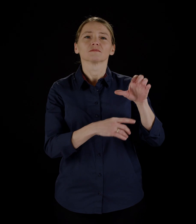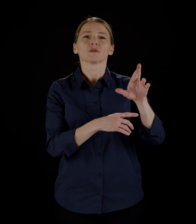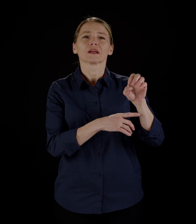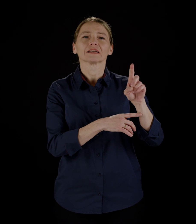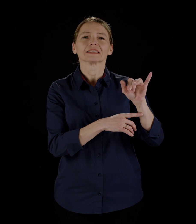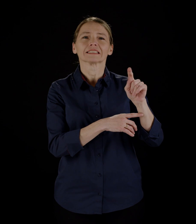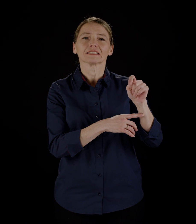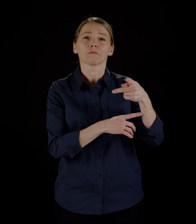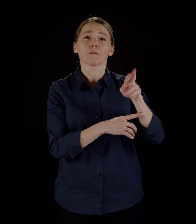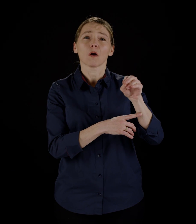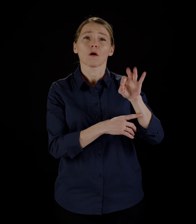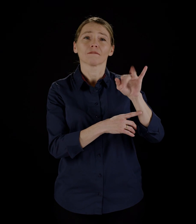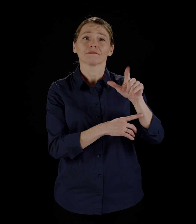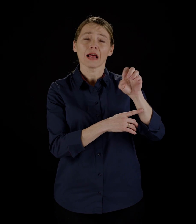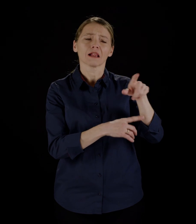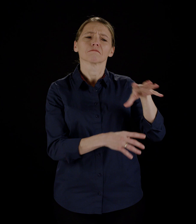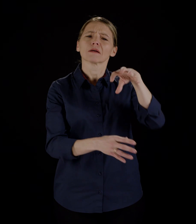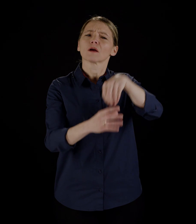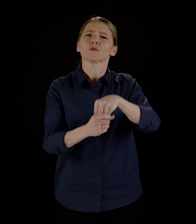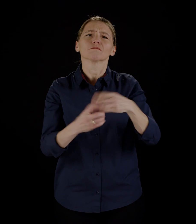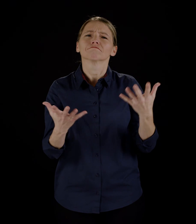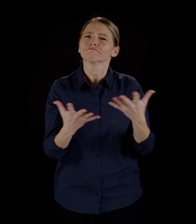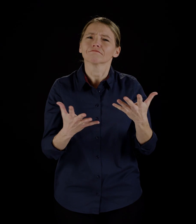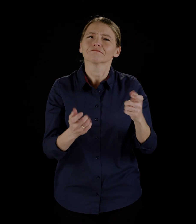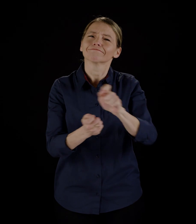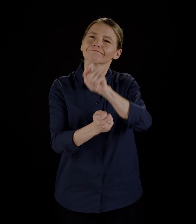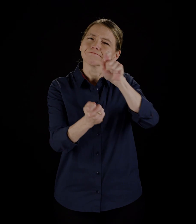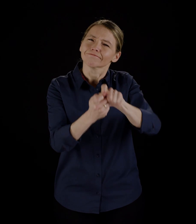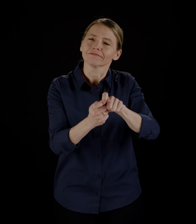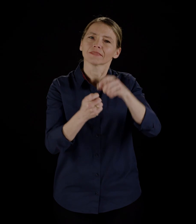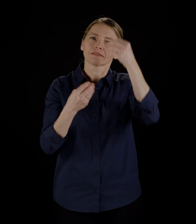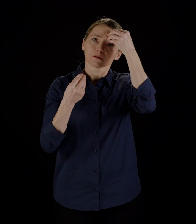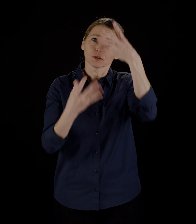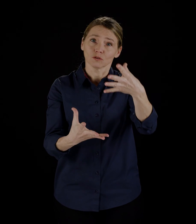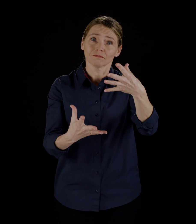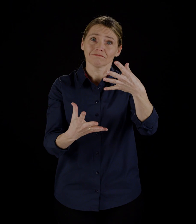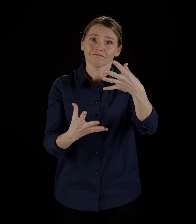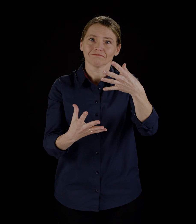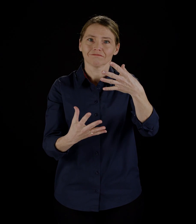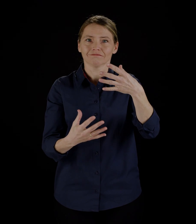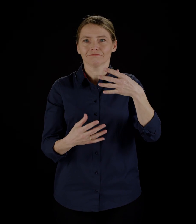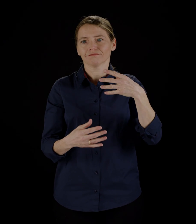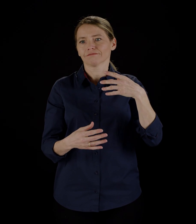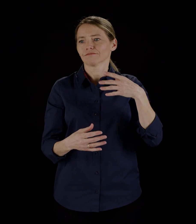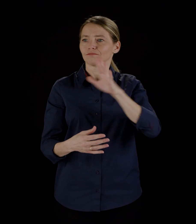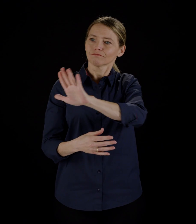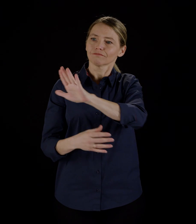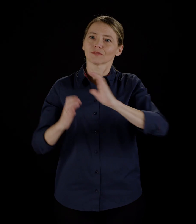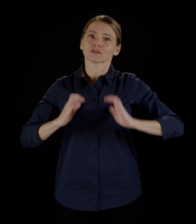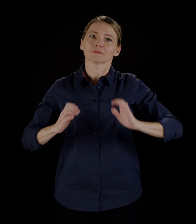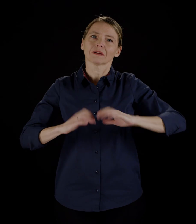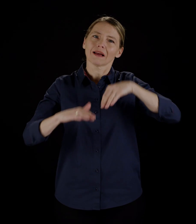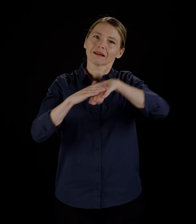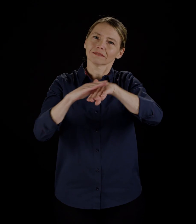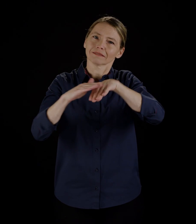A Credit Profile includes the specific information that is used to access the customer's personal credit score.